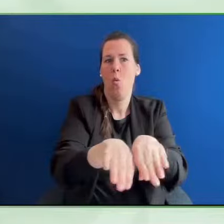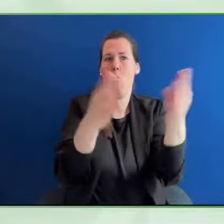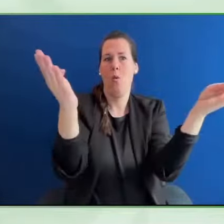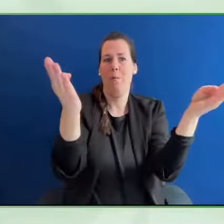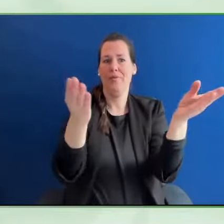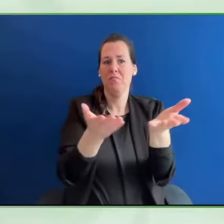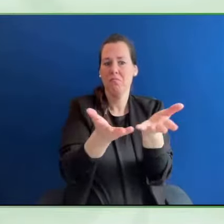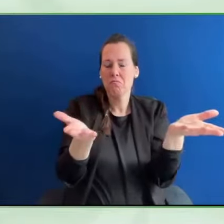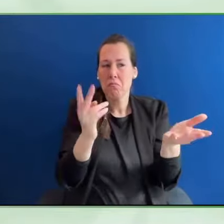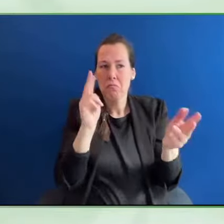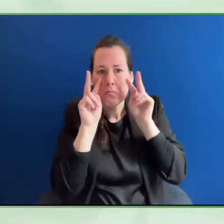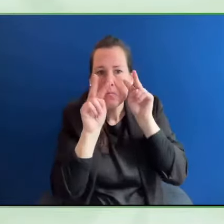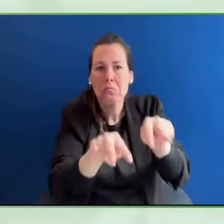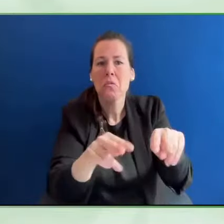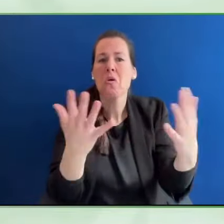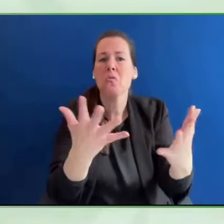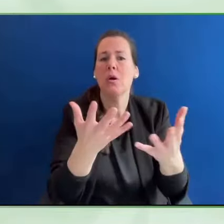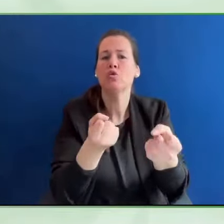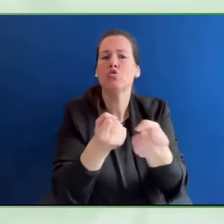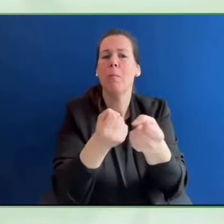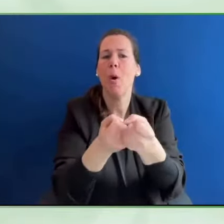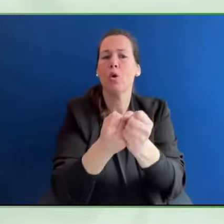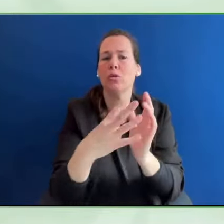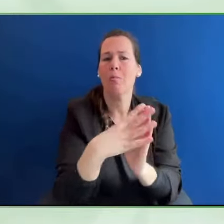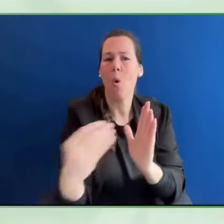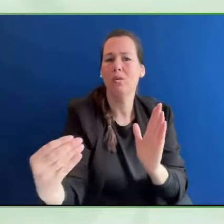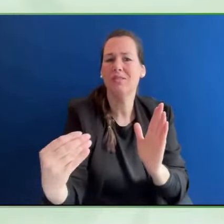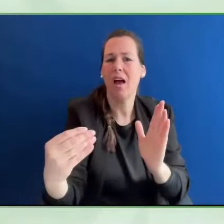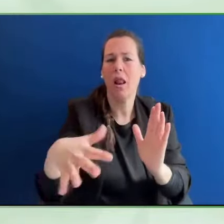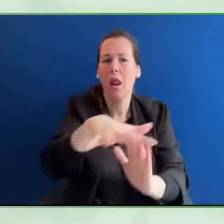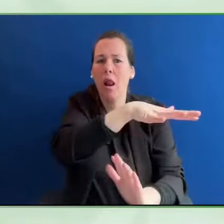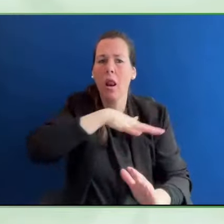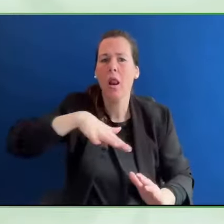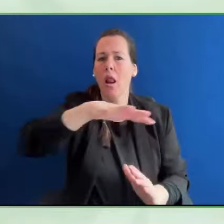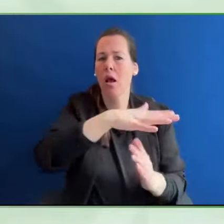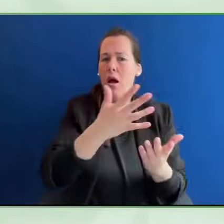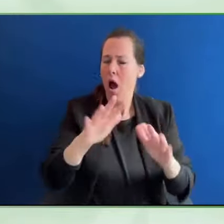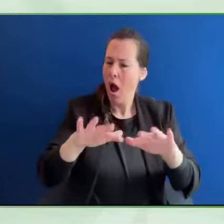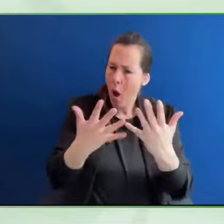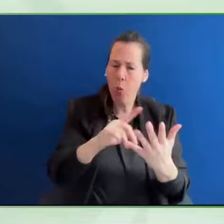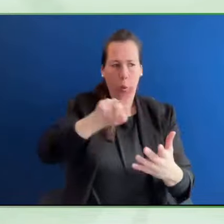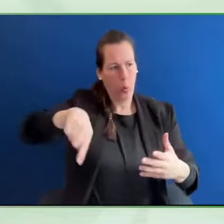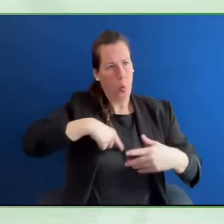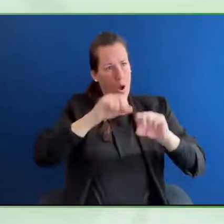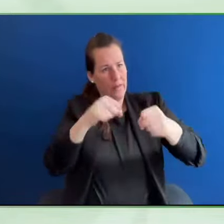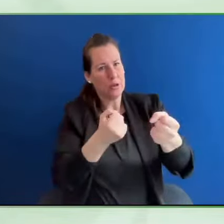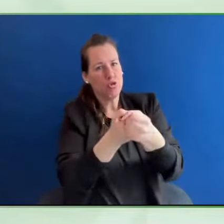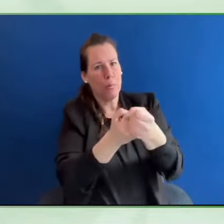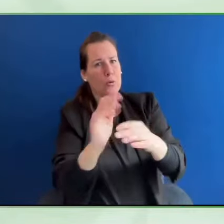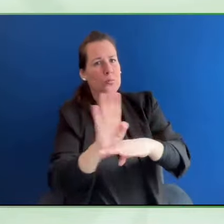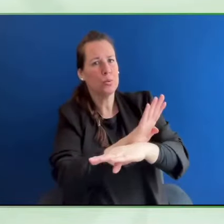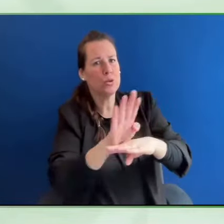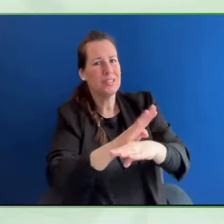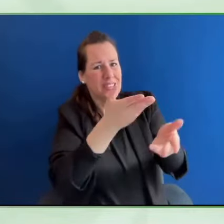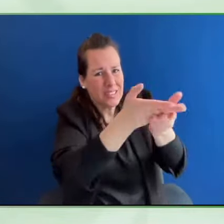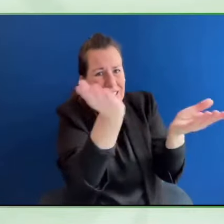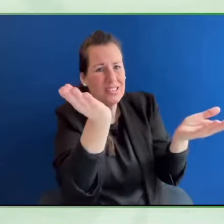Those are a few ideas on what we are doing going forward. Thank you for your time, I have to run to the next one.